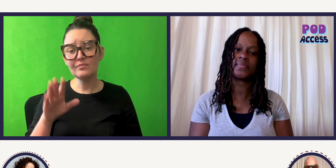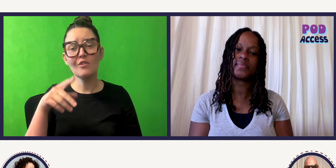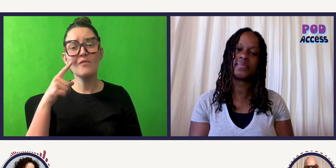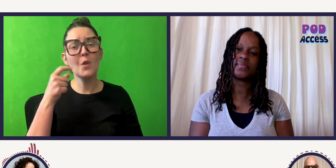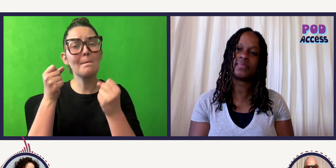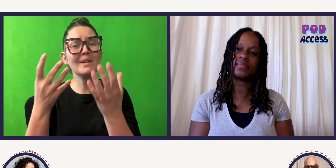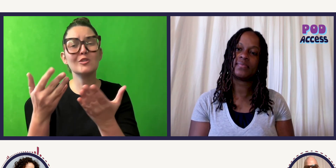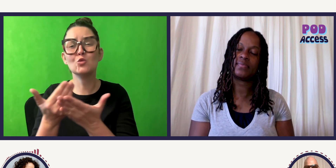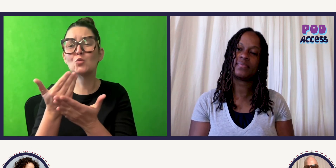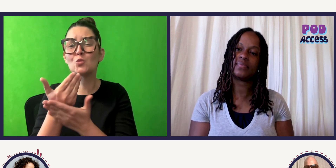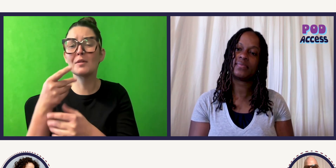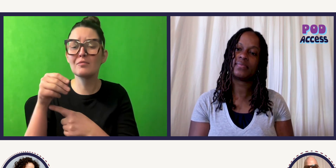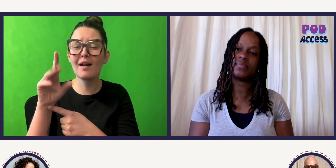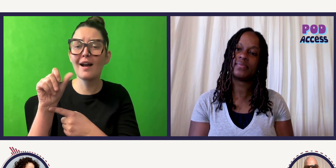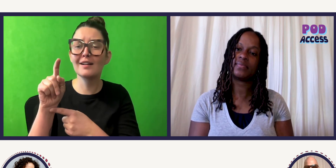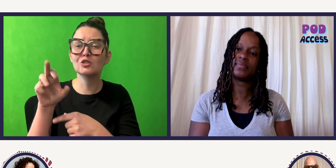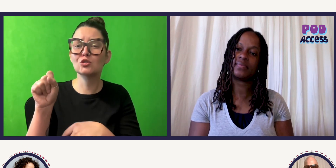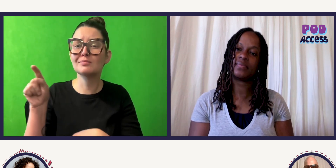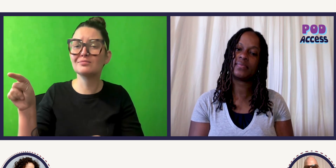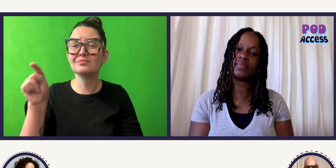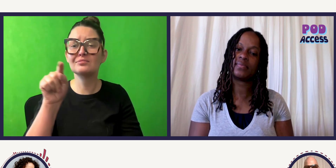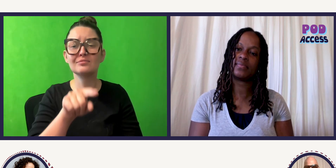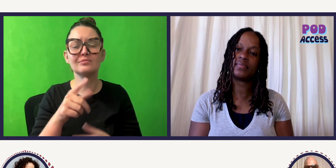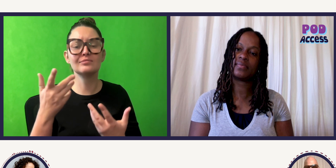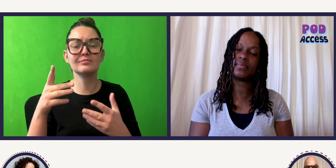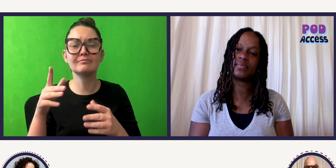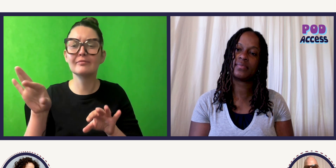For many new podcasters, finding guests can be such a challenge.